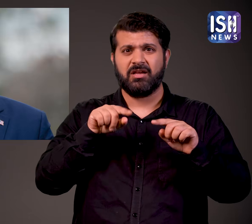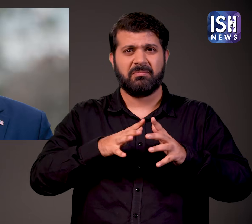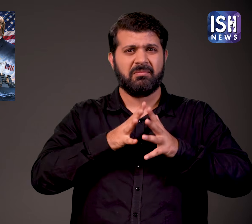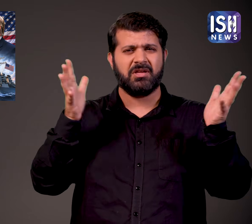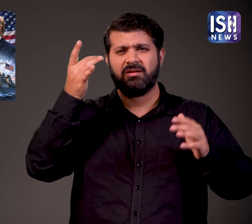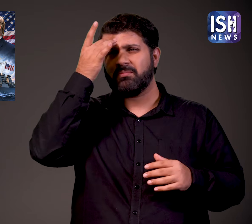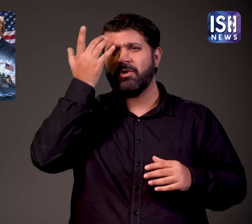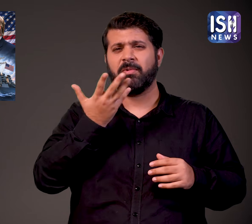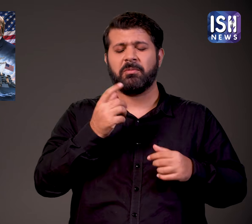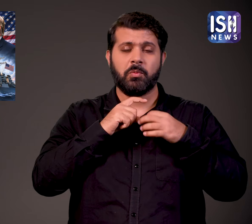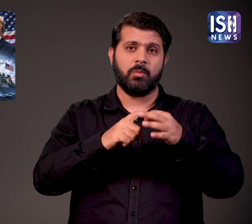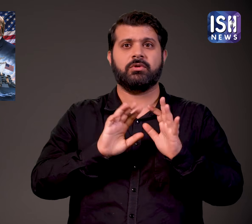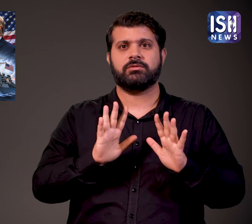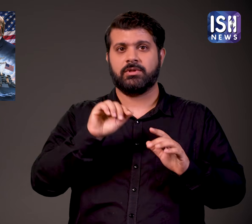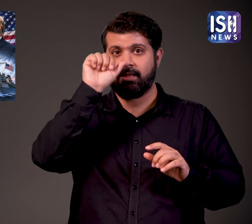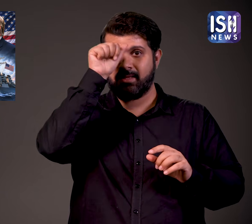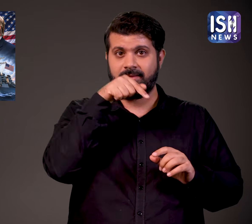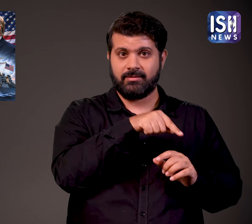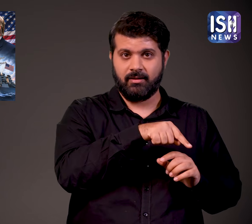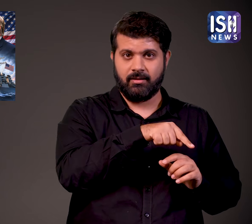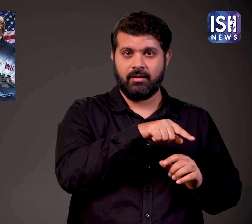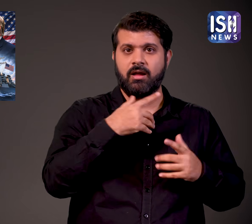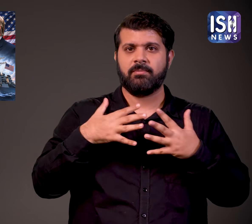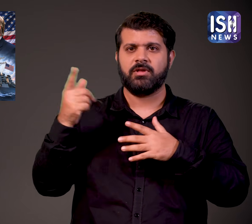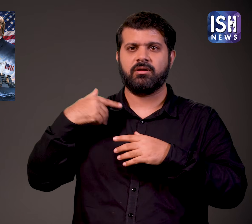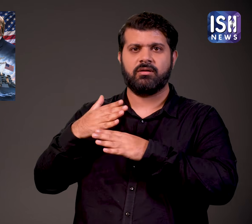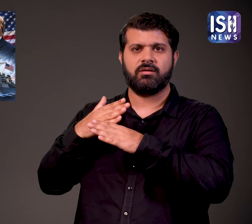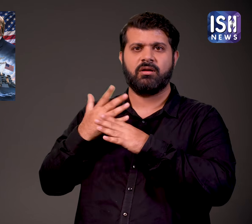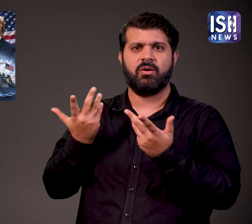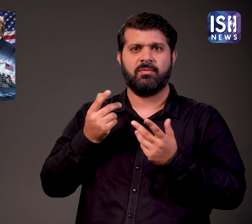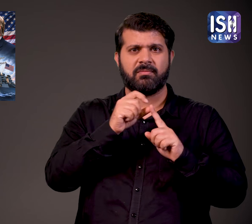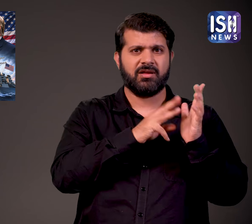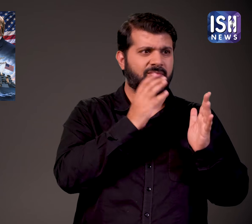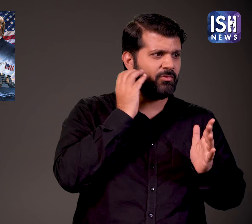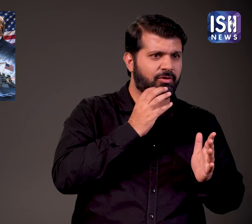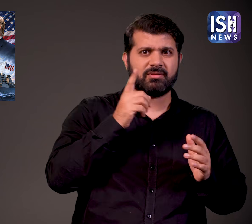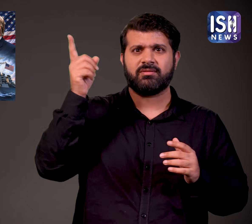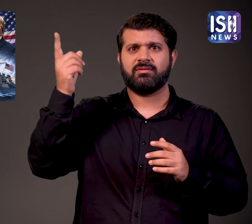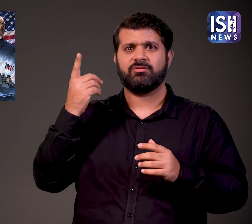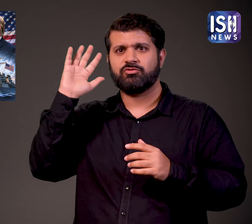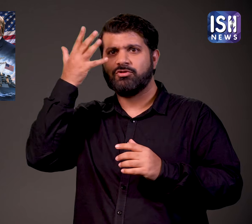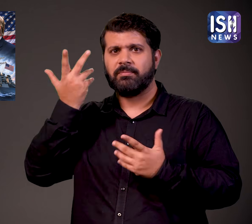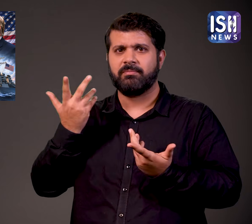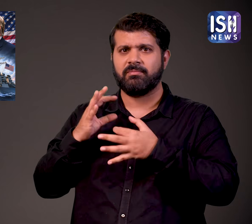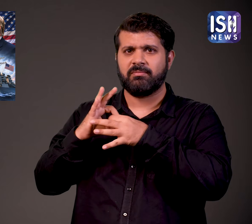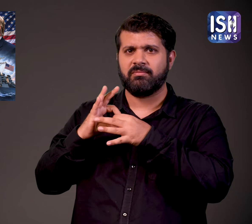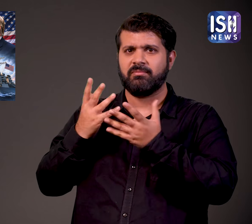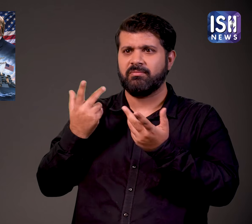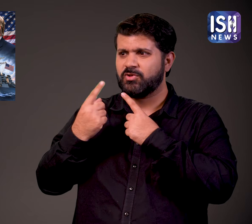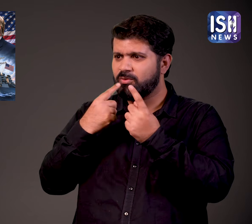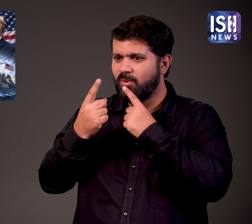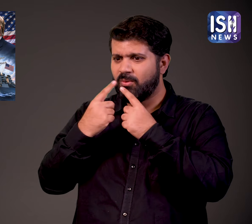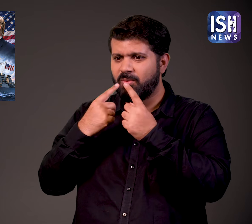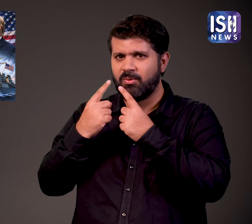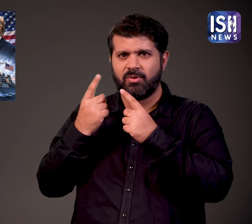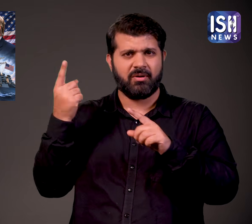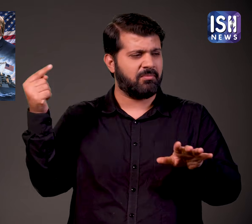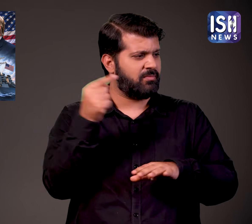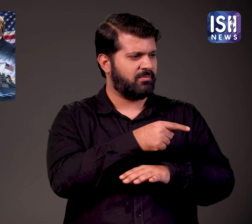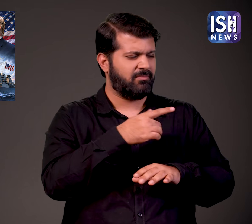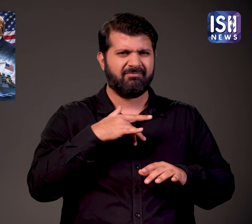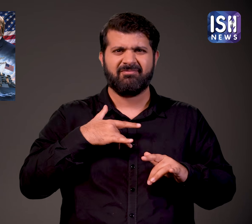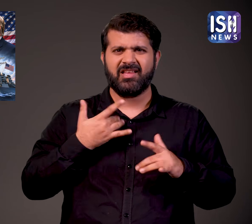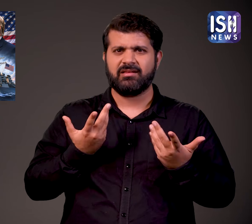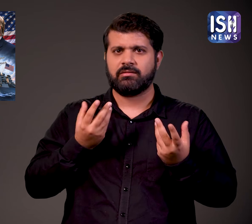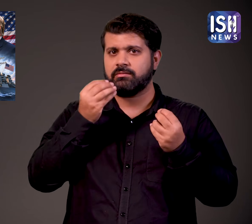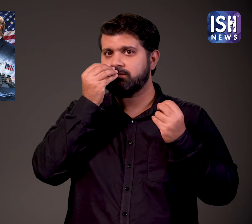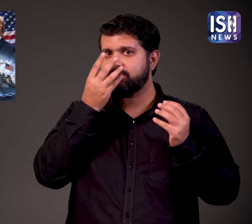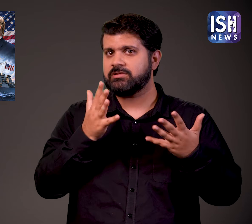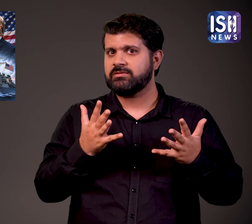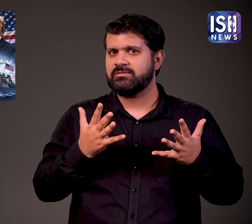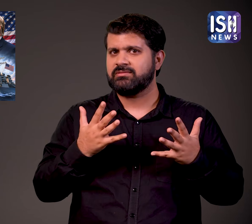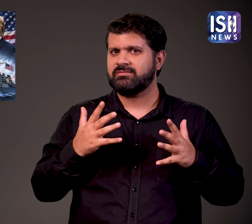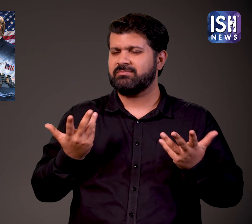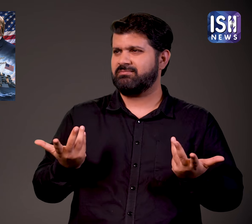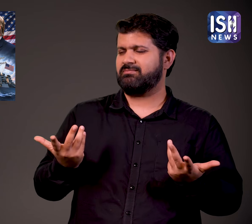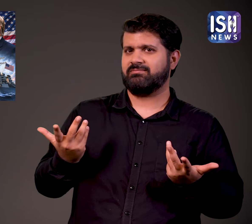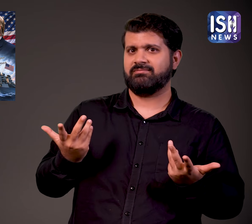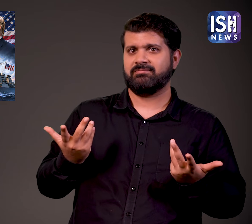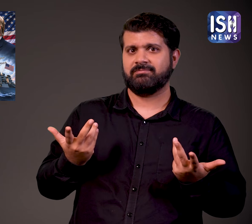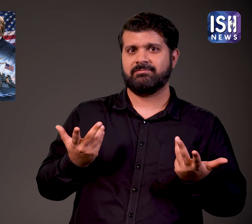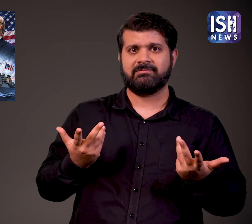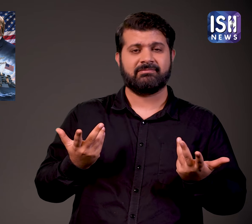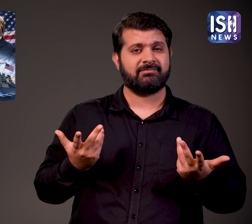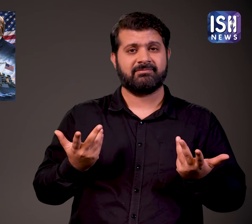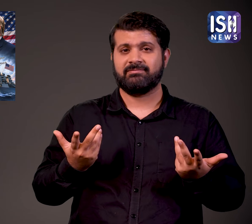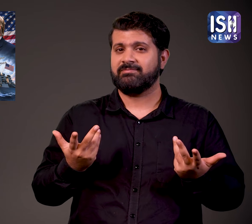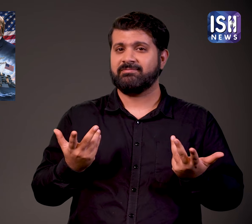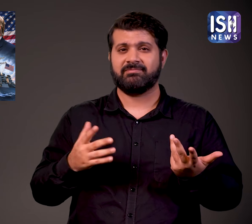Another major question is how India-US partnership will continue under Narendra Modi and Donald Trump while such attacks are taking place.